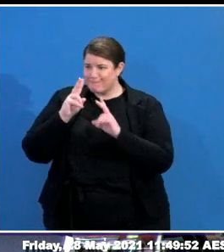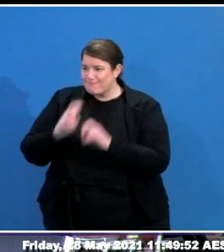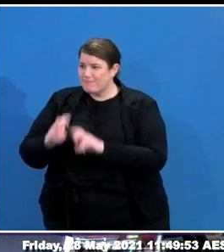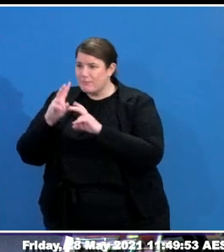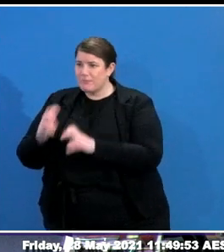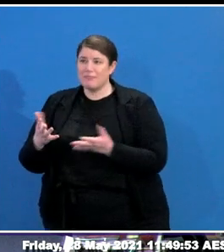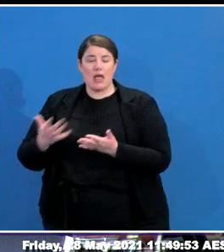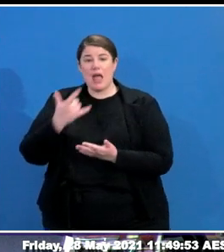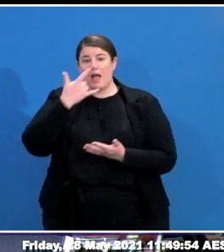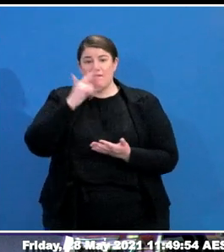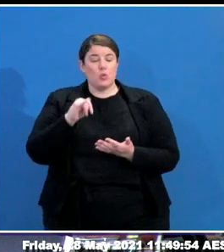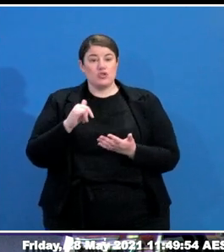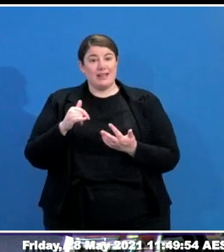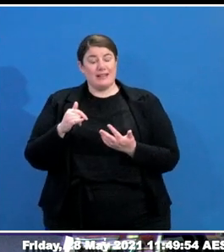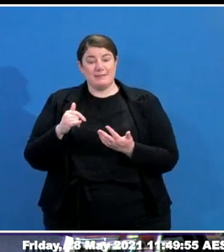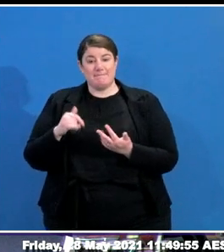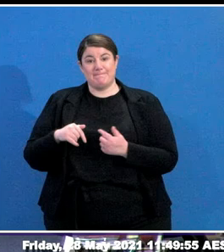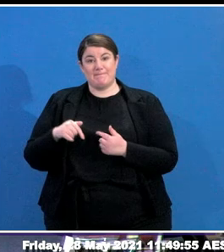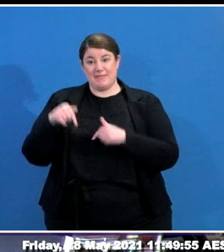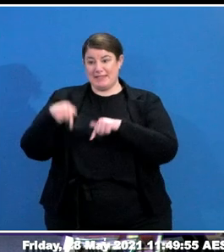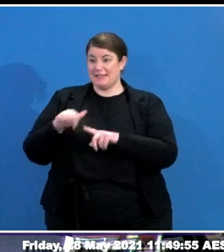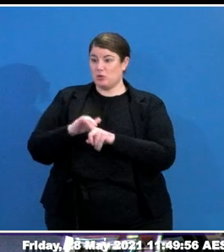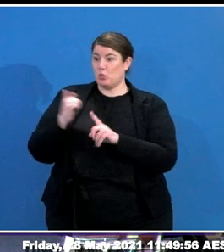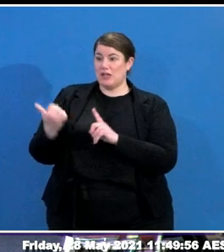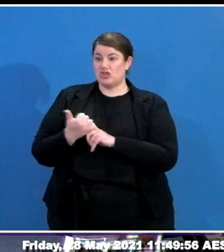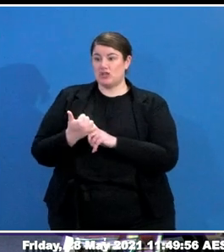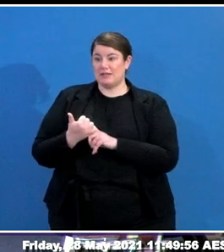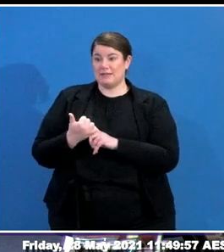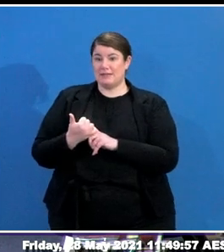Unfortunately, I think here, we were very badly deceived.